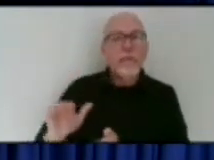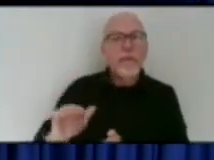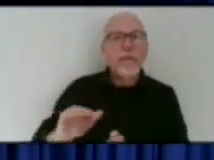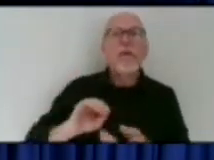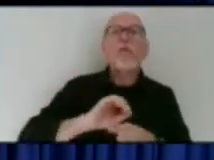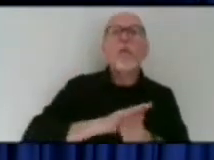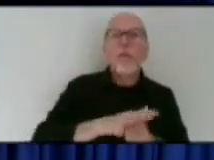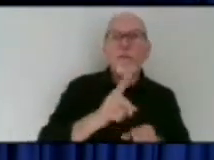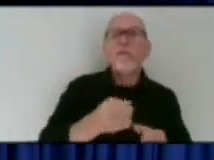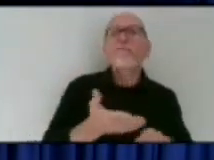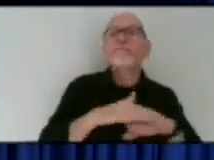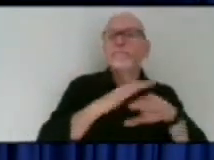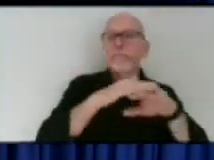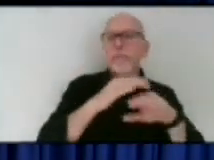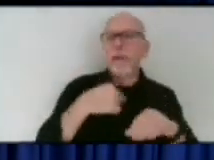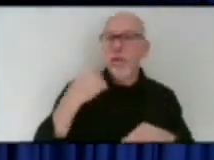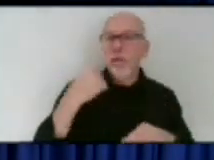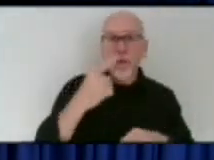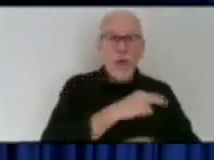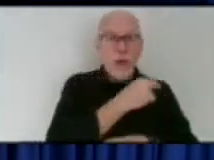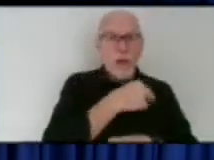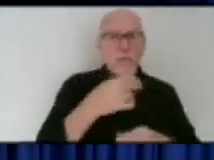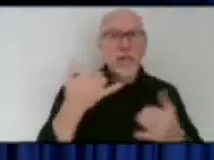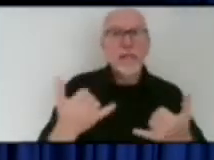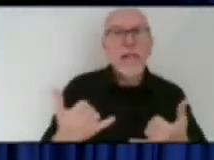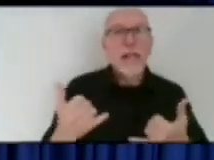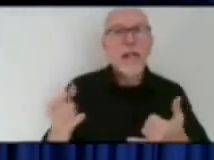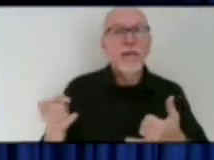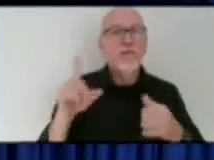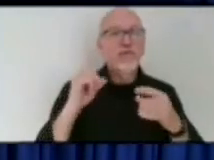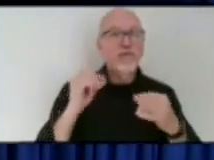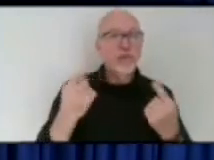starting to kind of take those own measures to reduce the other patients